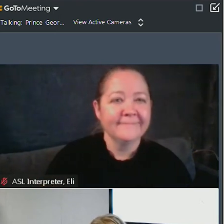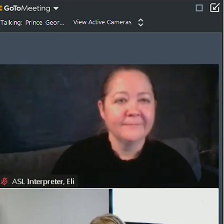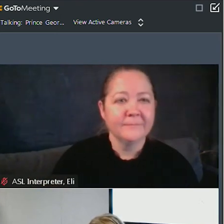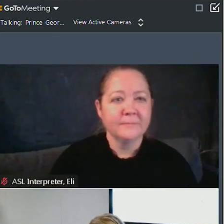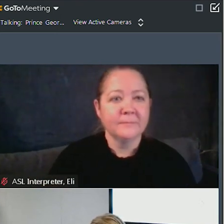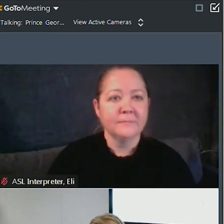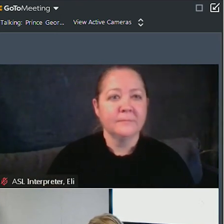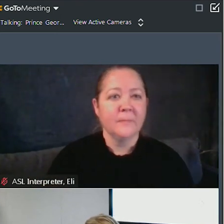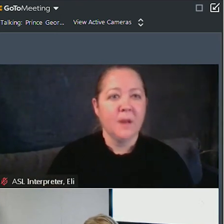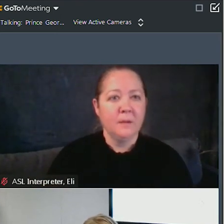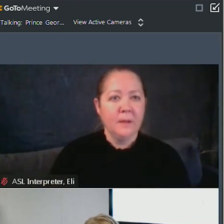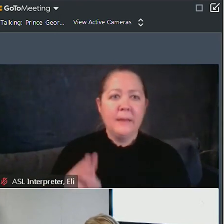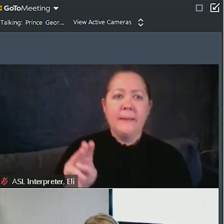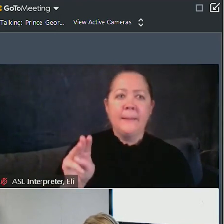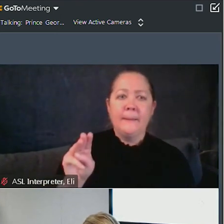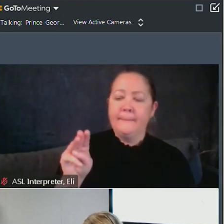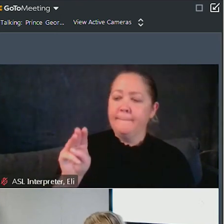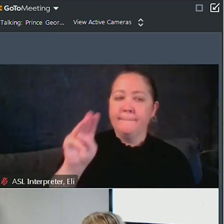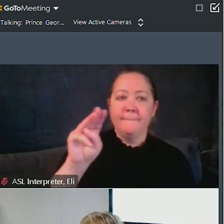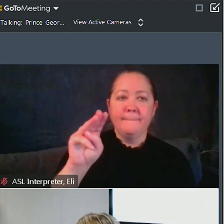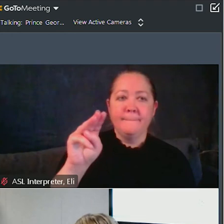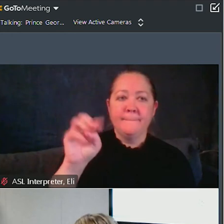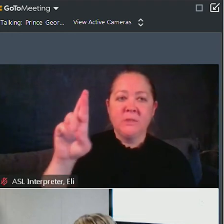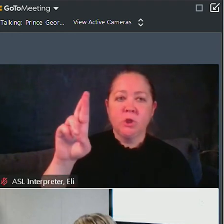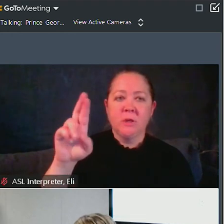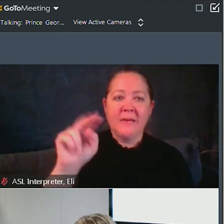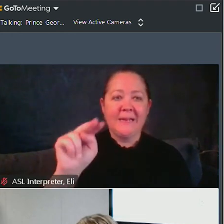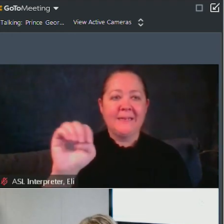Nelson, you have a number of people signed up to, so,